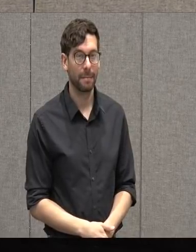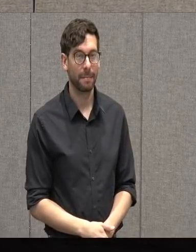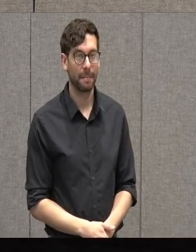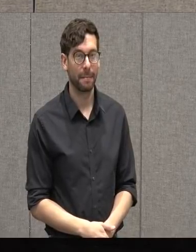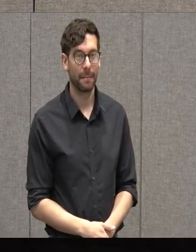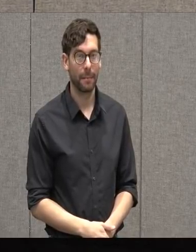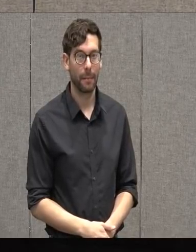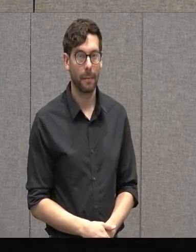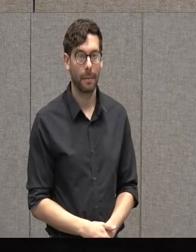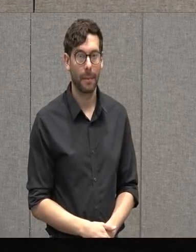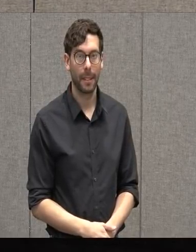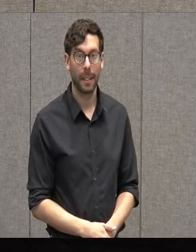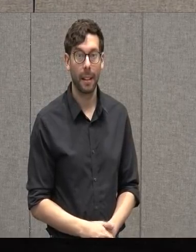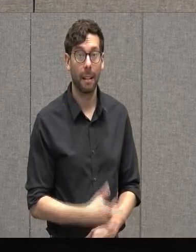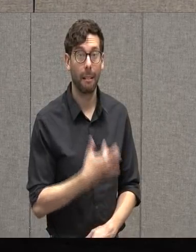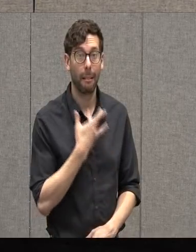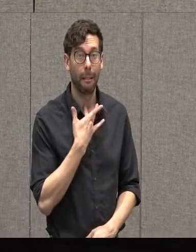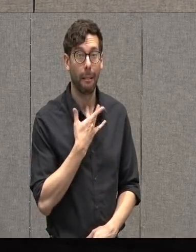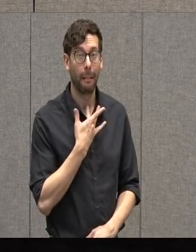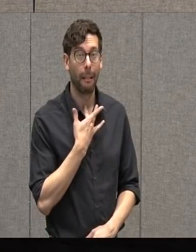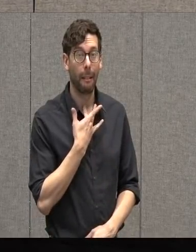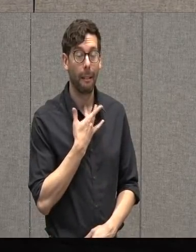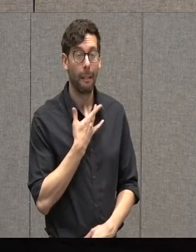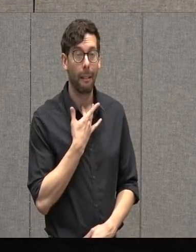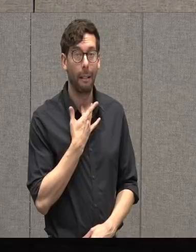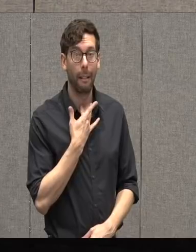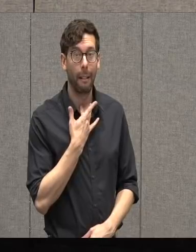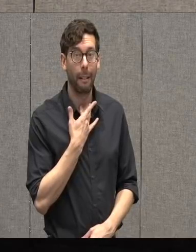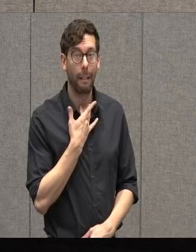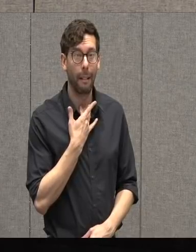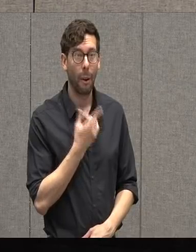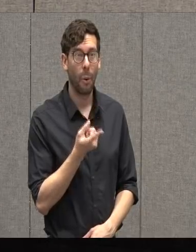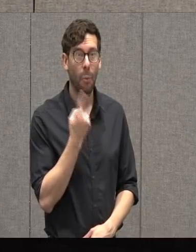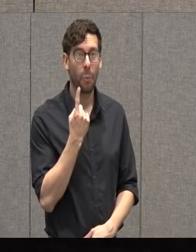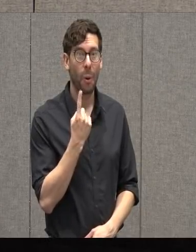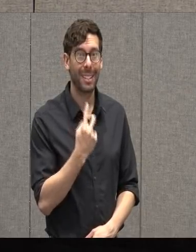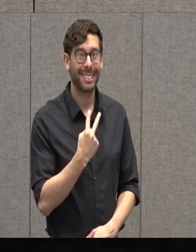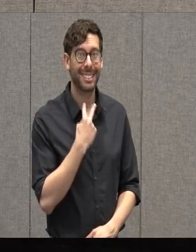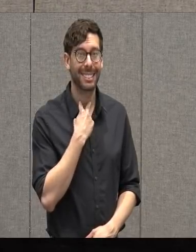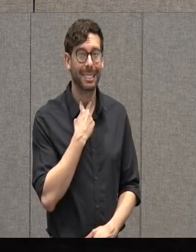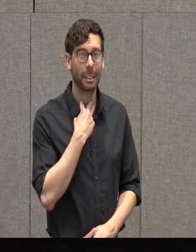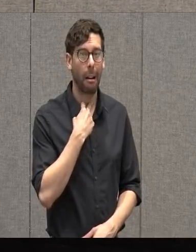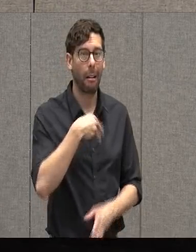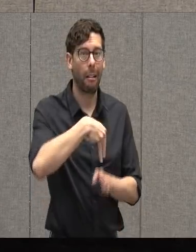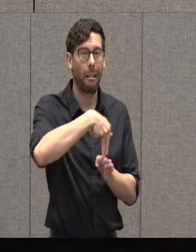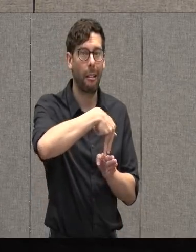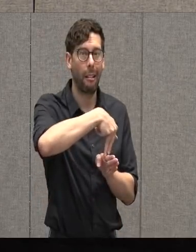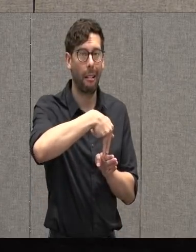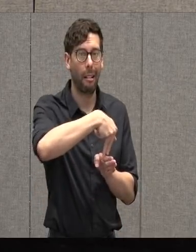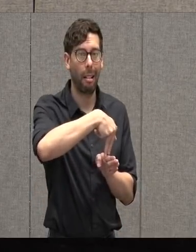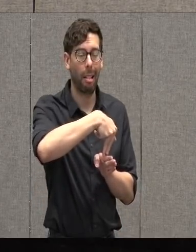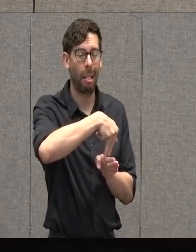Uh-oh, Ms. Abby, I have one that's stuck in the middle. I think we should re-bounce.